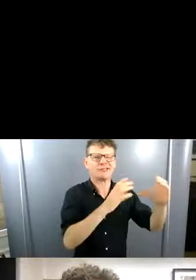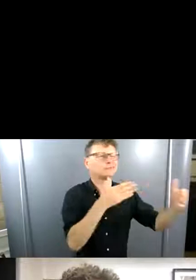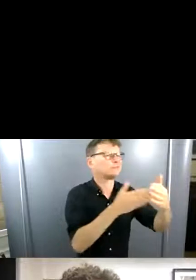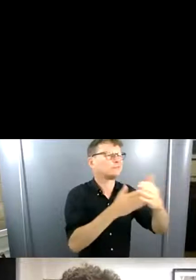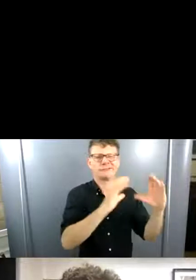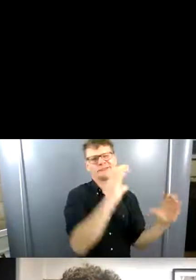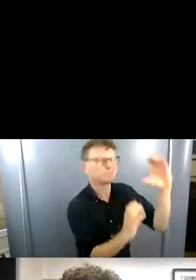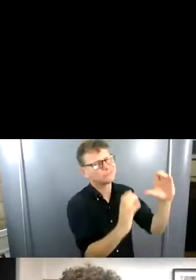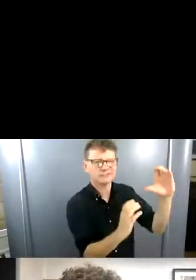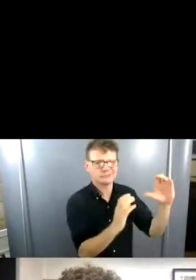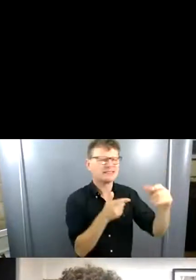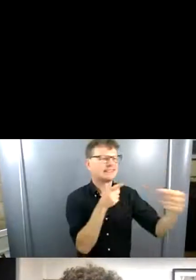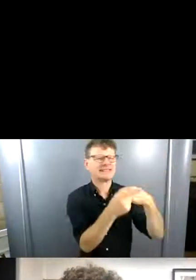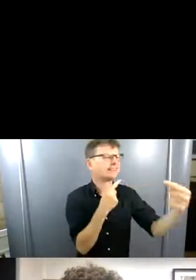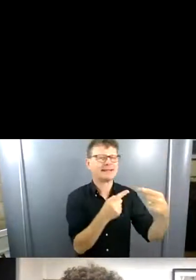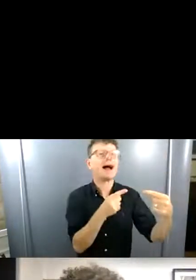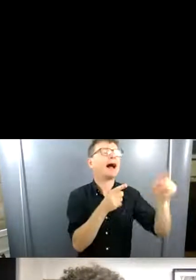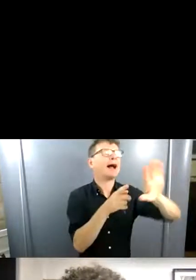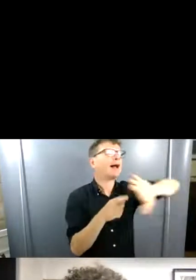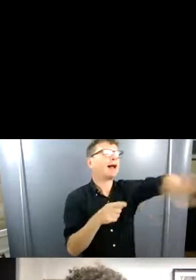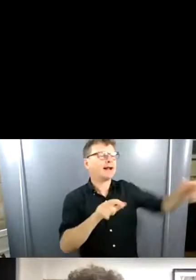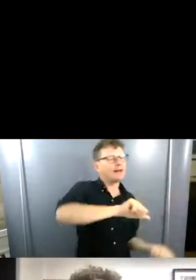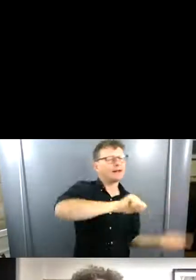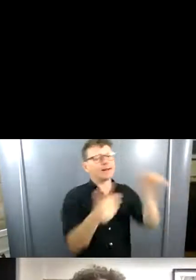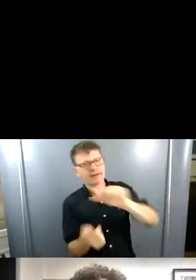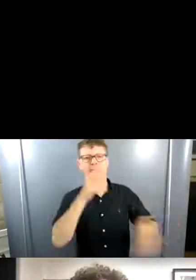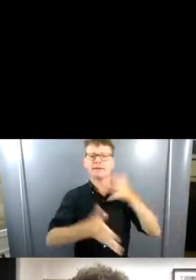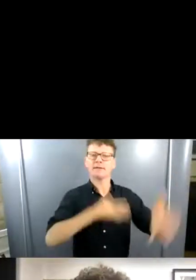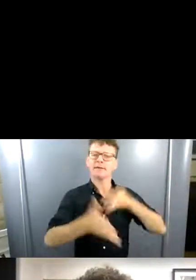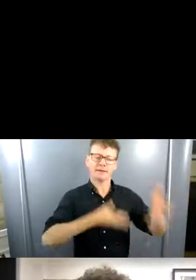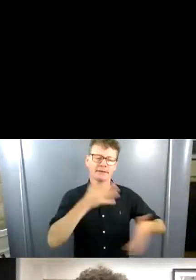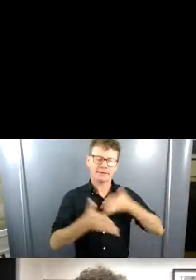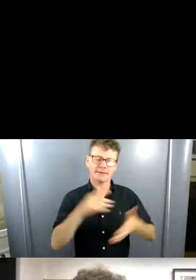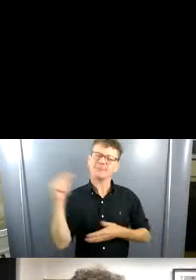much language that people have in common spoken language then it seems that a lot of these signs